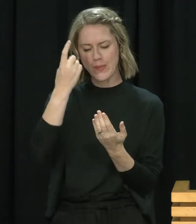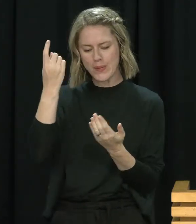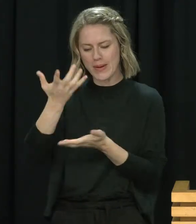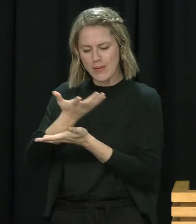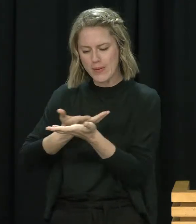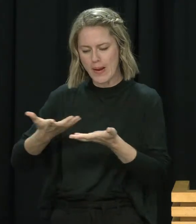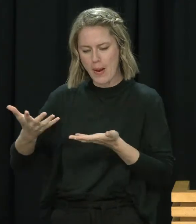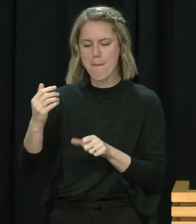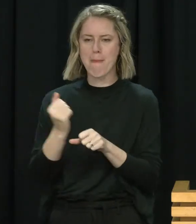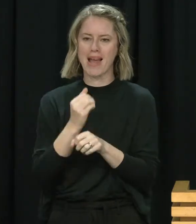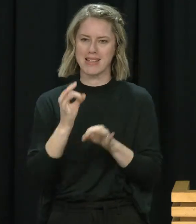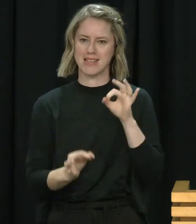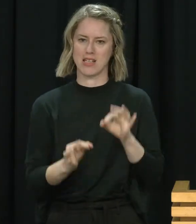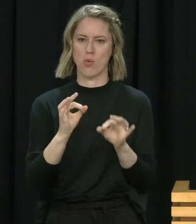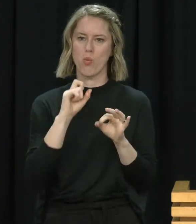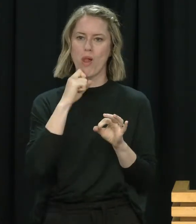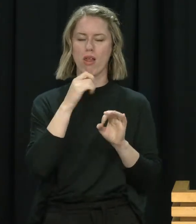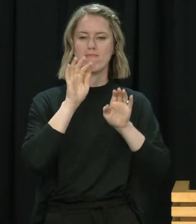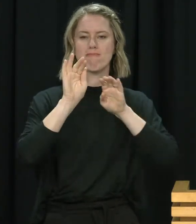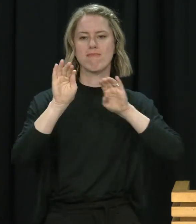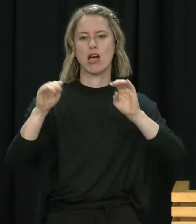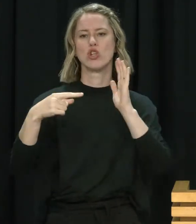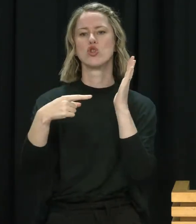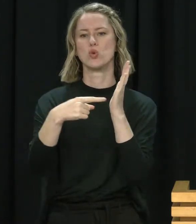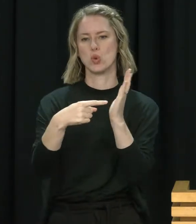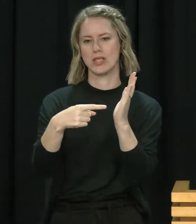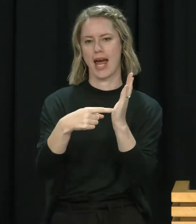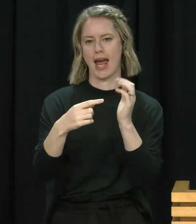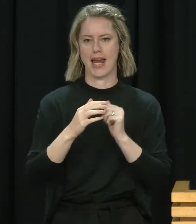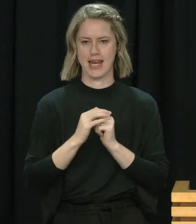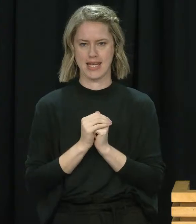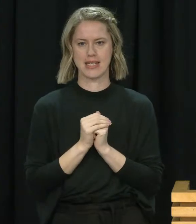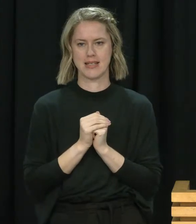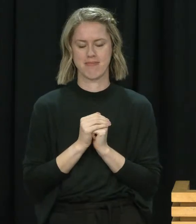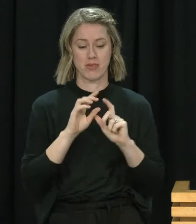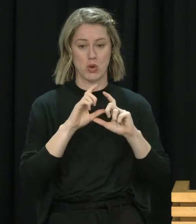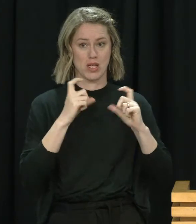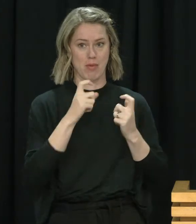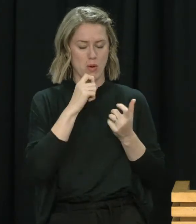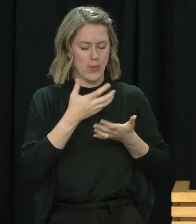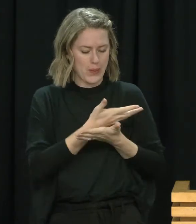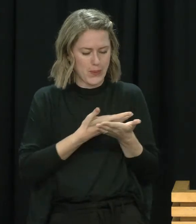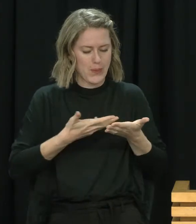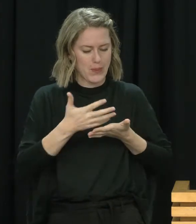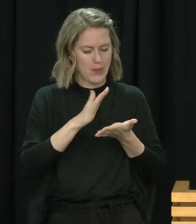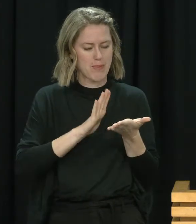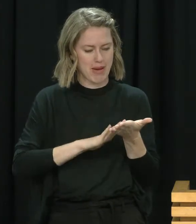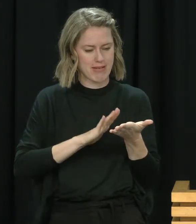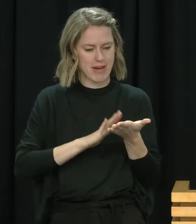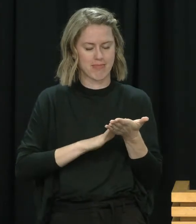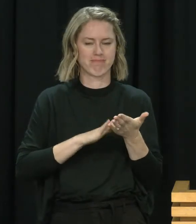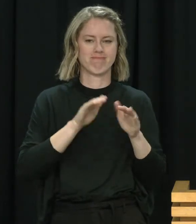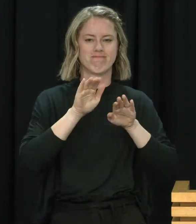any self-isolation should be required, including all of those different scenarios, so we're working through those